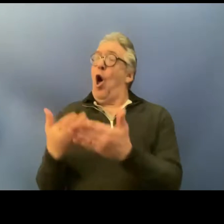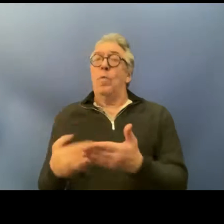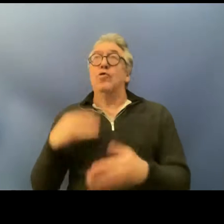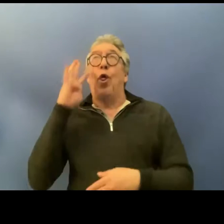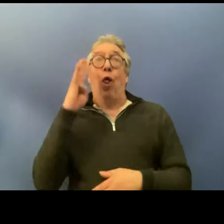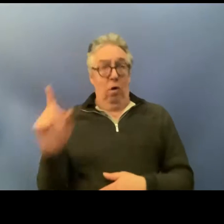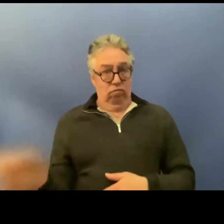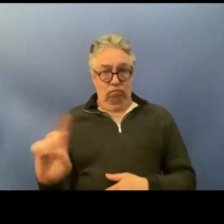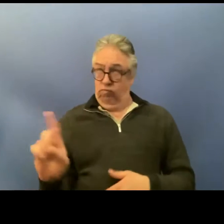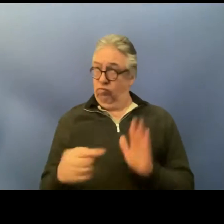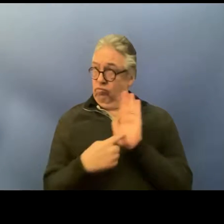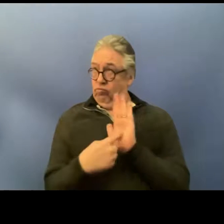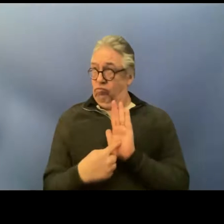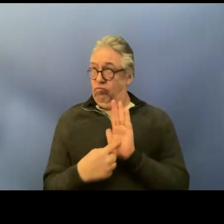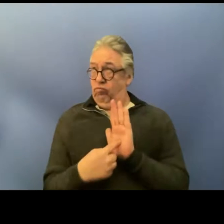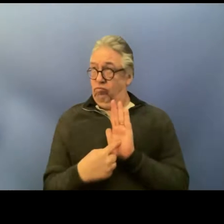before those topics.